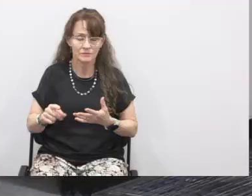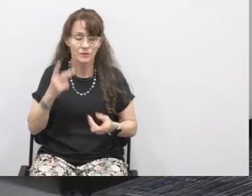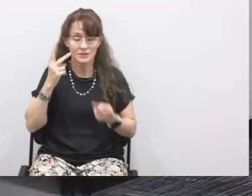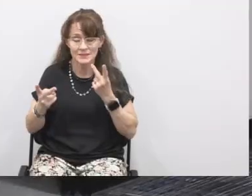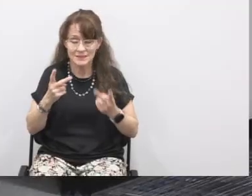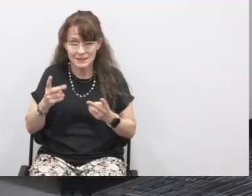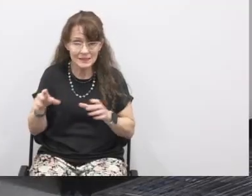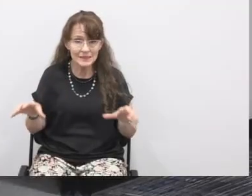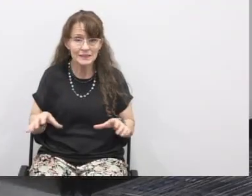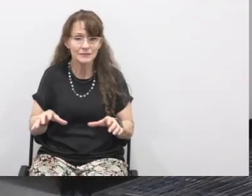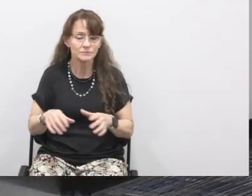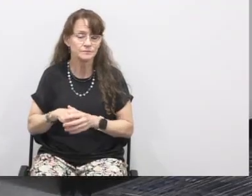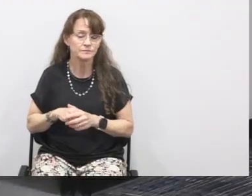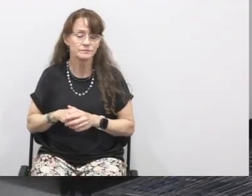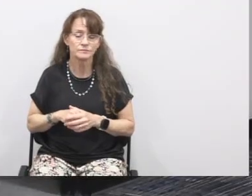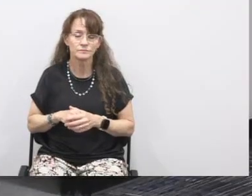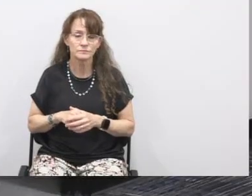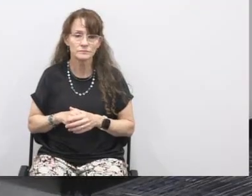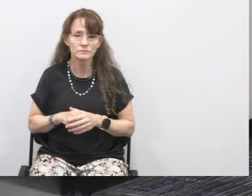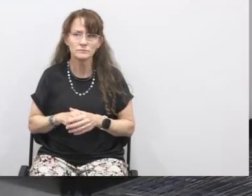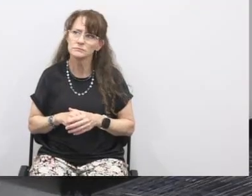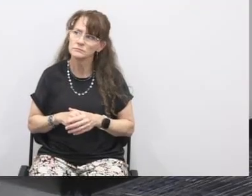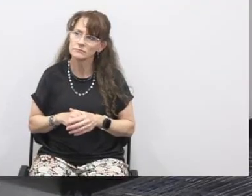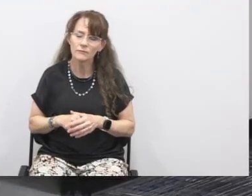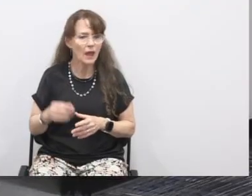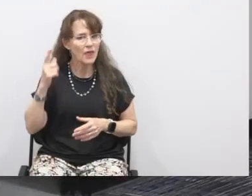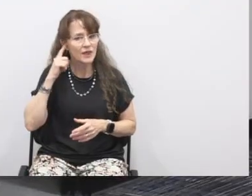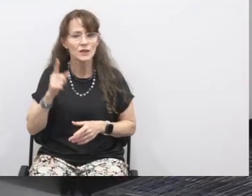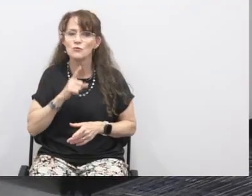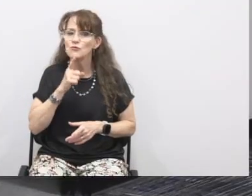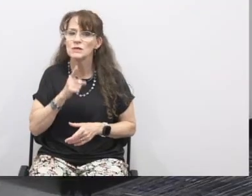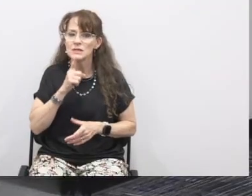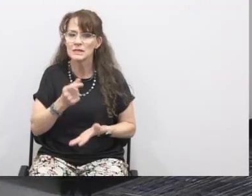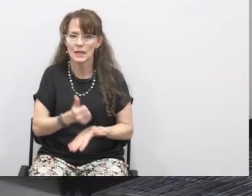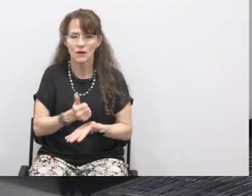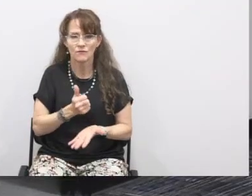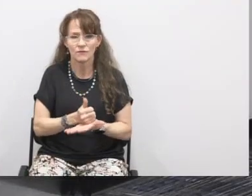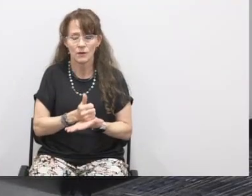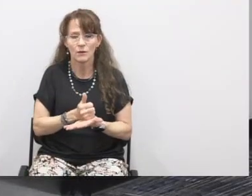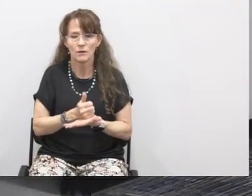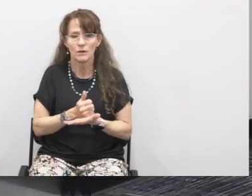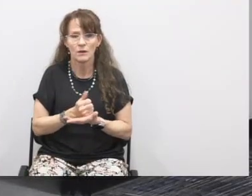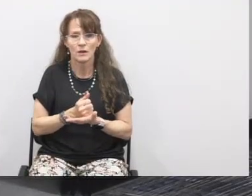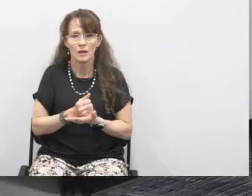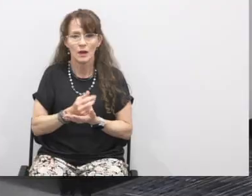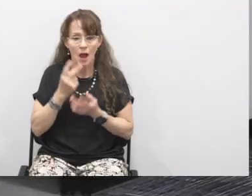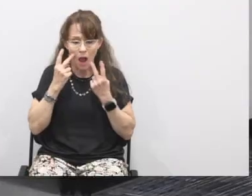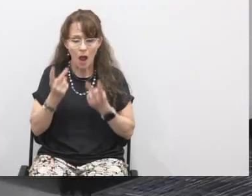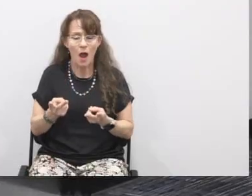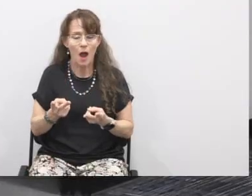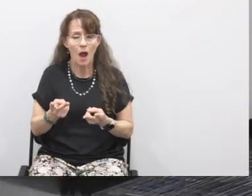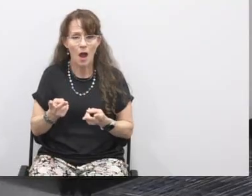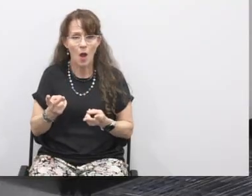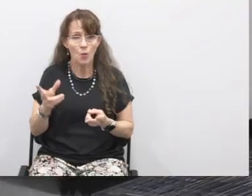And I think that was really helpful for them to like see like they really hear what we have to say.